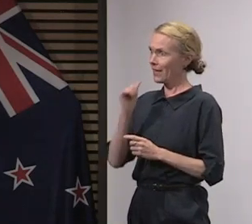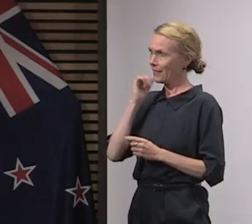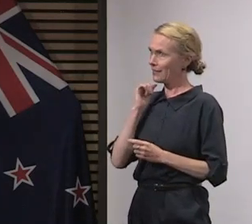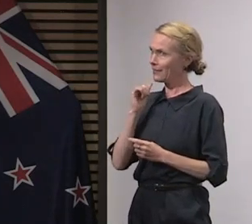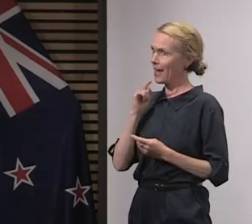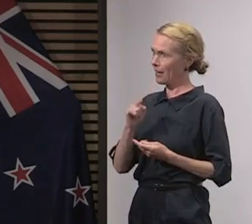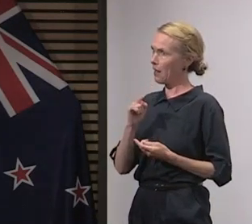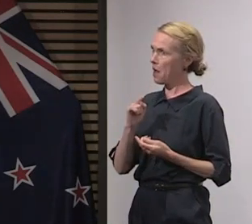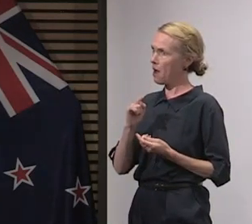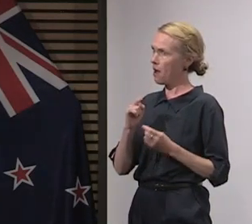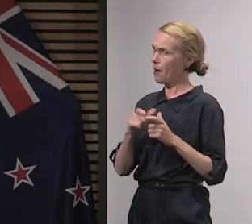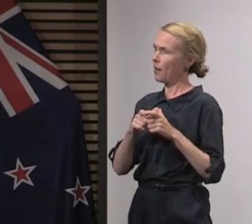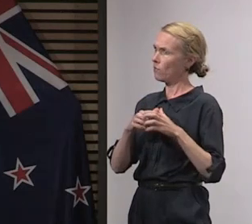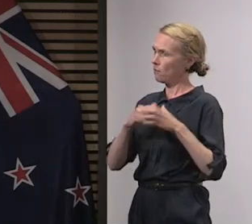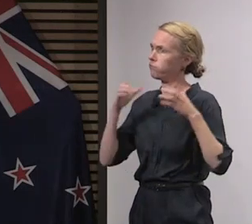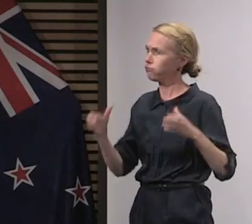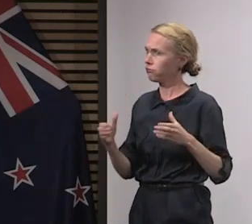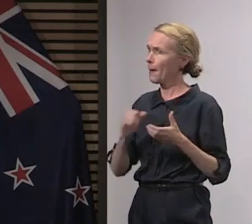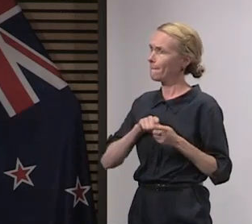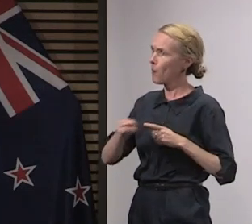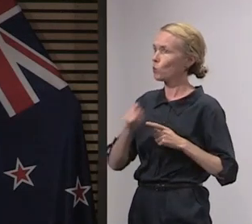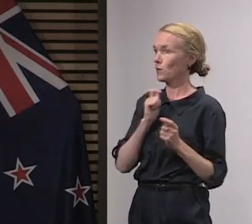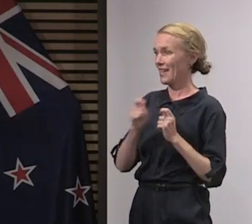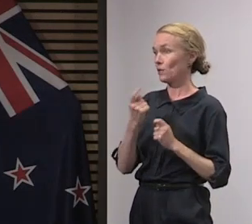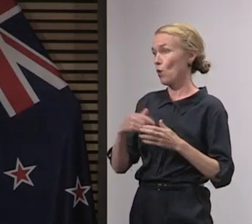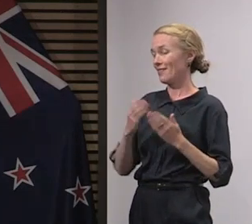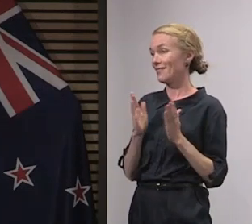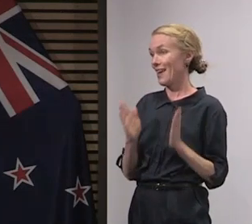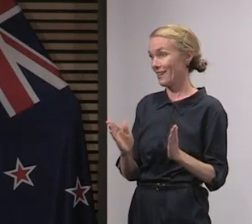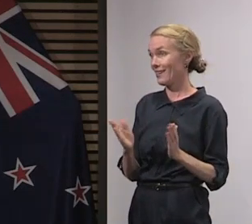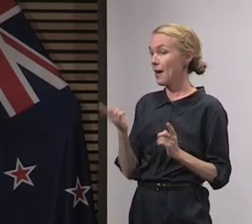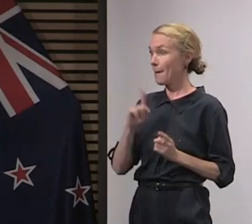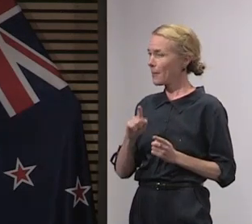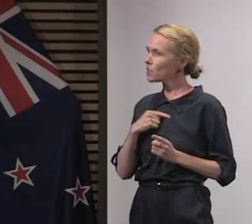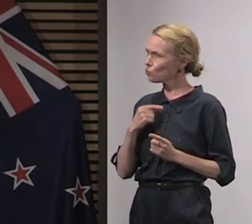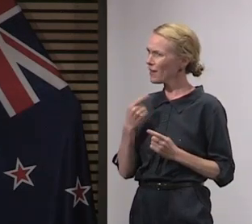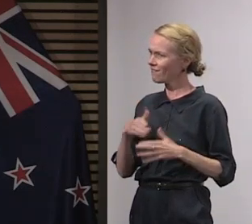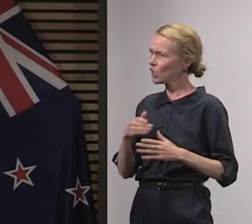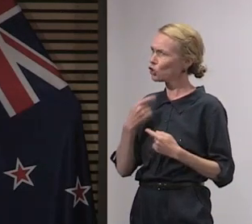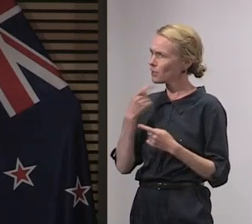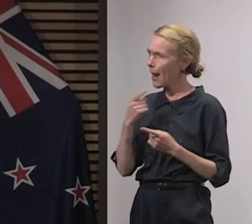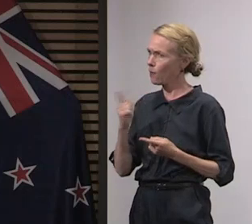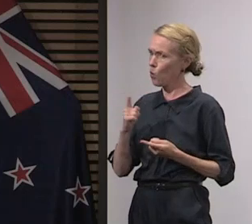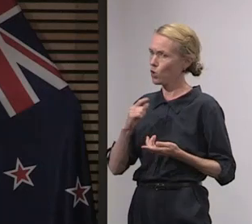tests completed. This is one of the highest number of tests